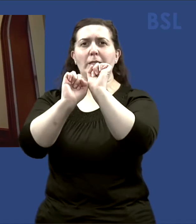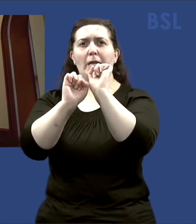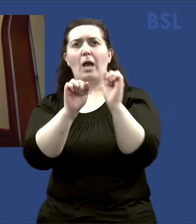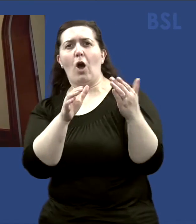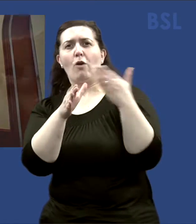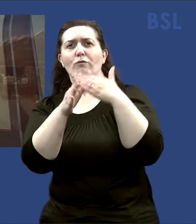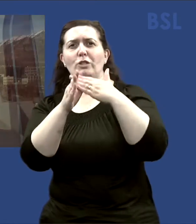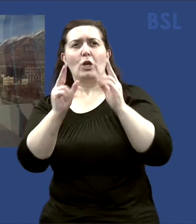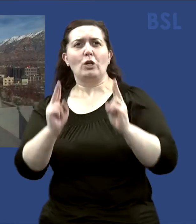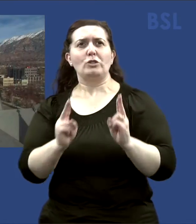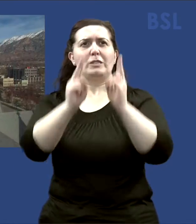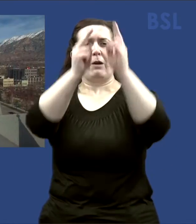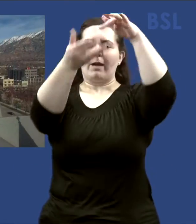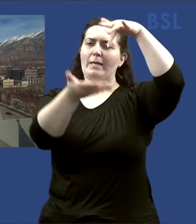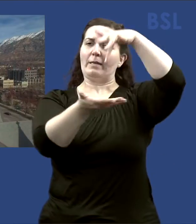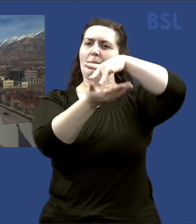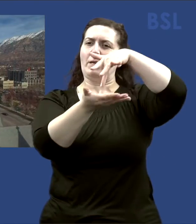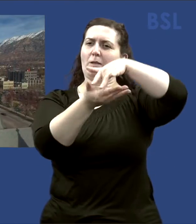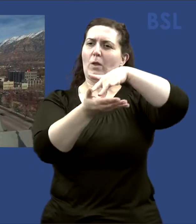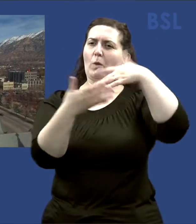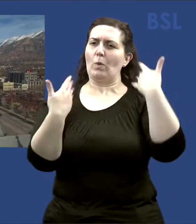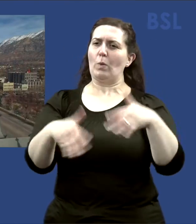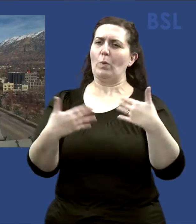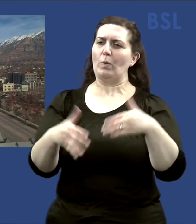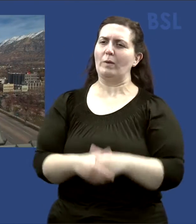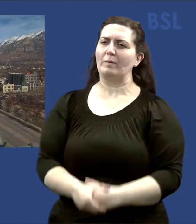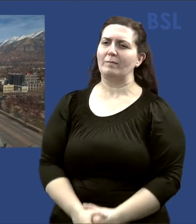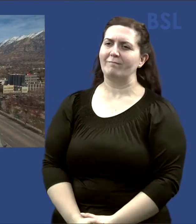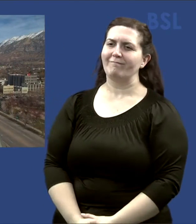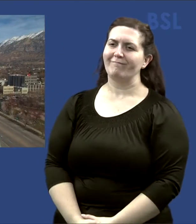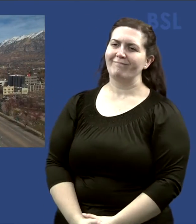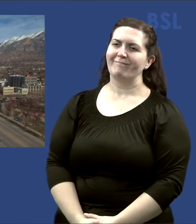and the restoration of the original tower, in the centre of it all.